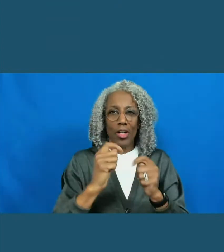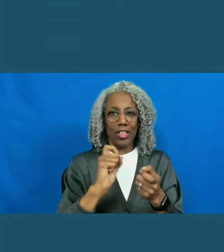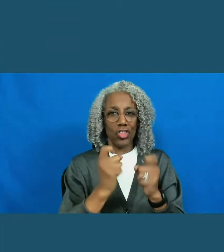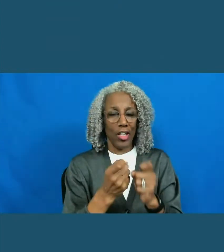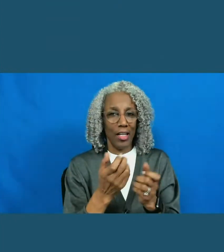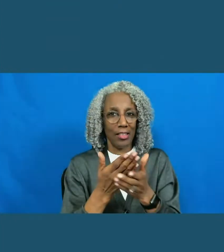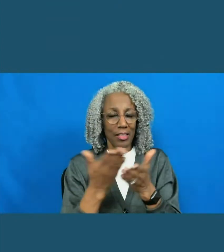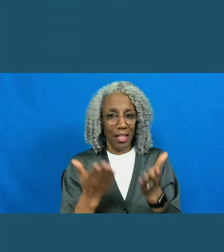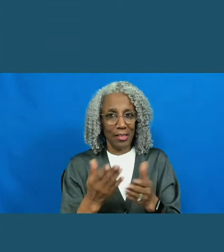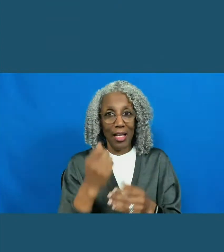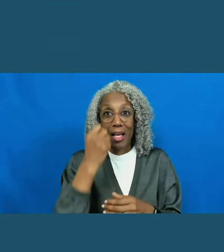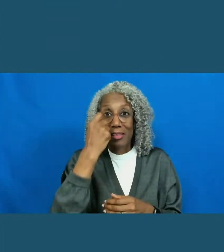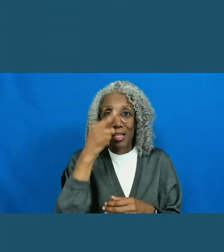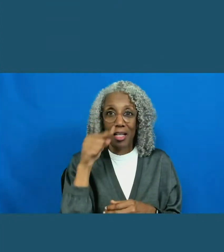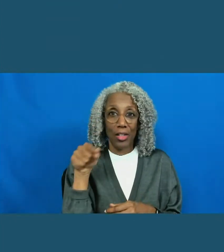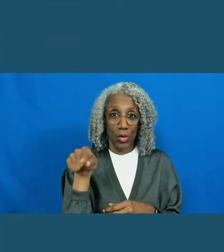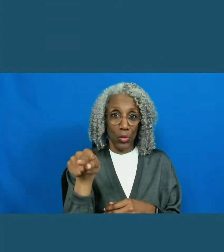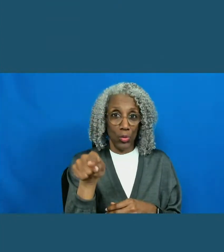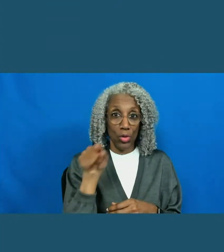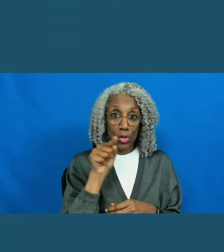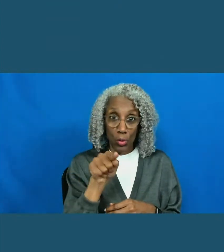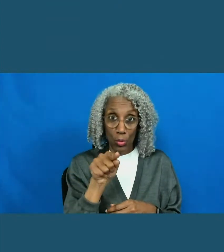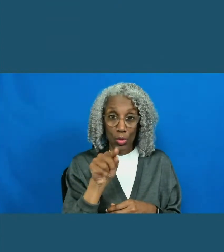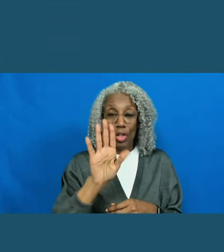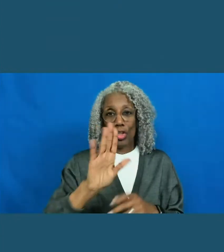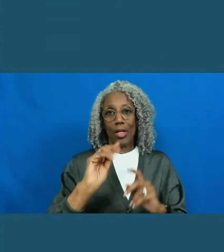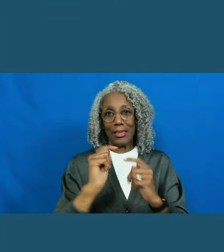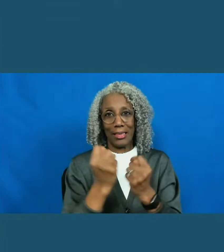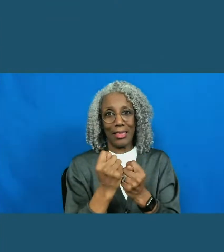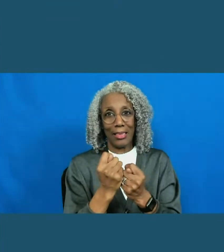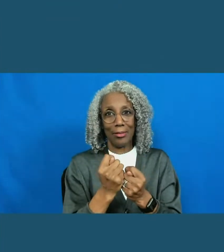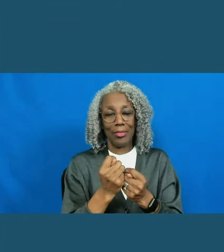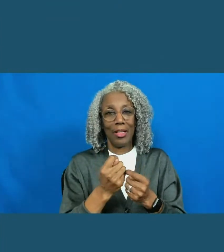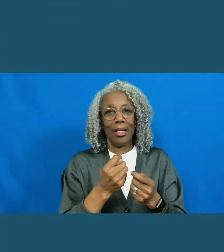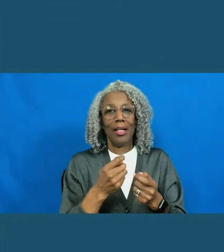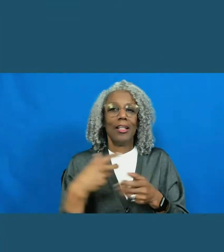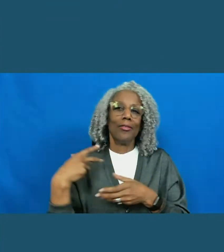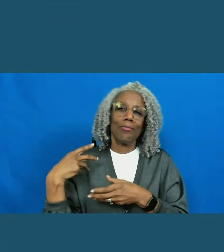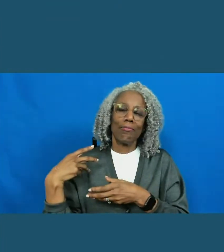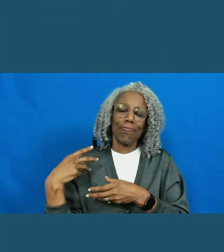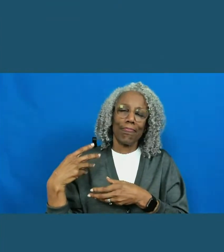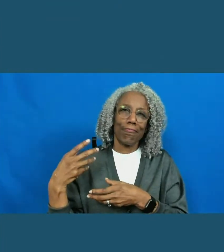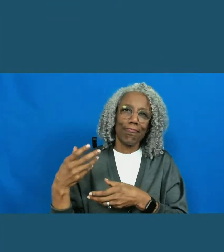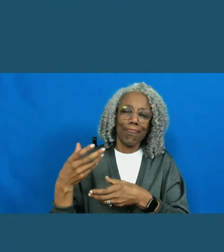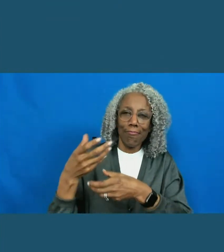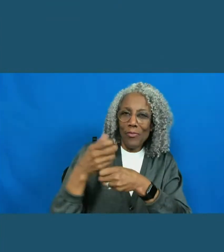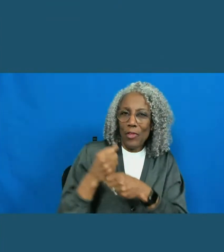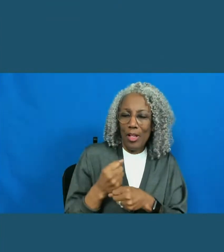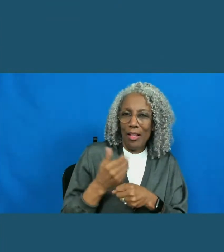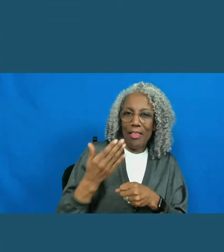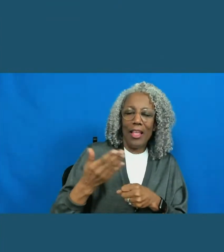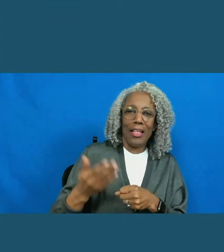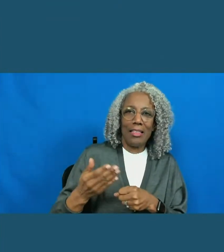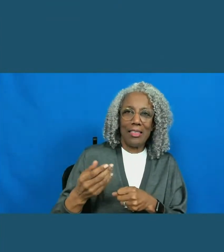appreciate the willingness to work on changing things understand that that you and